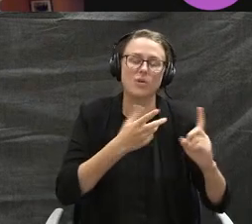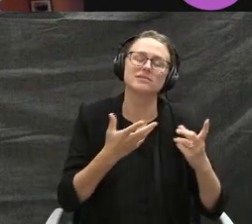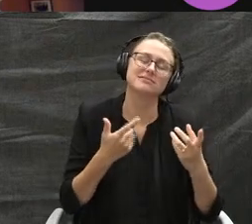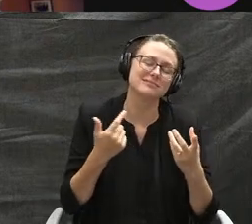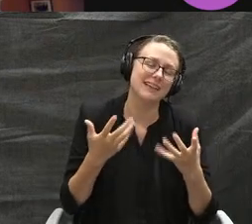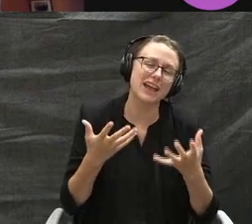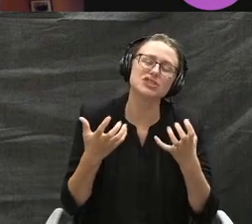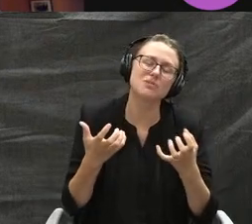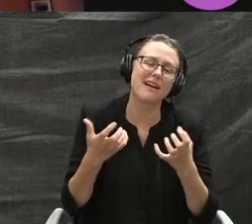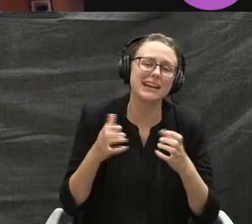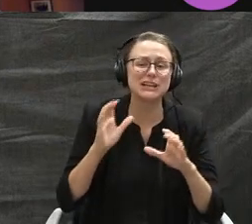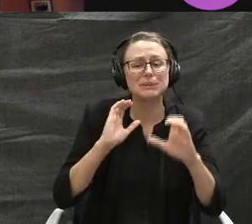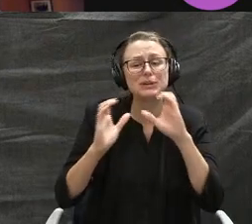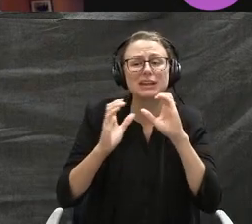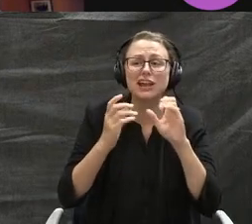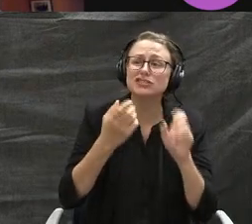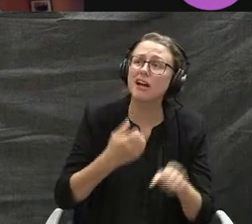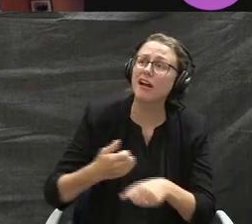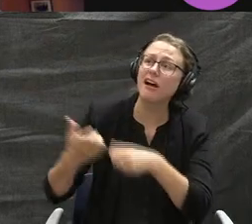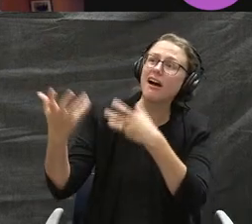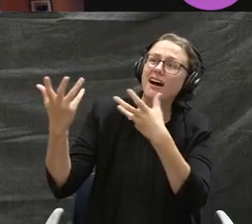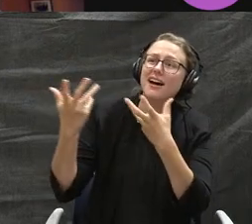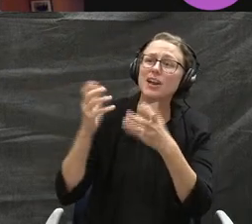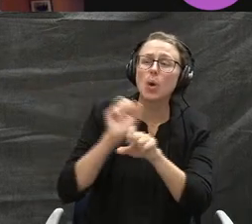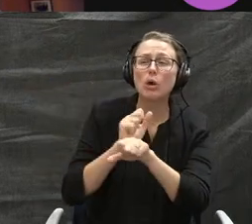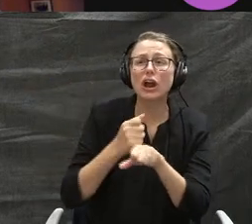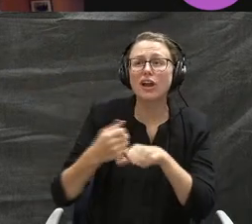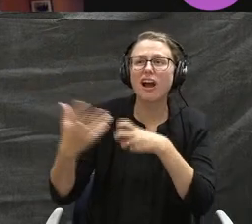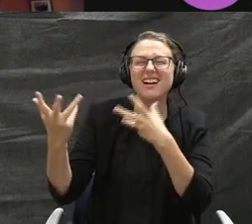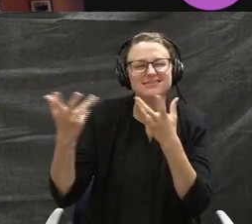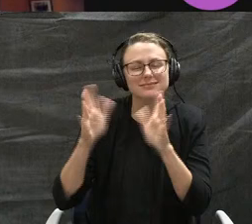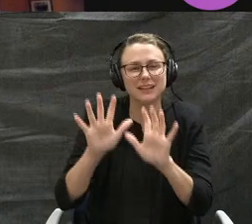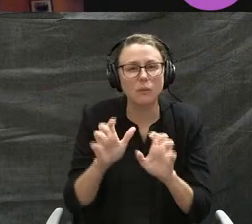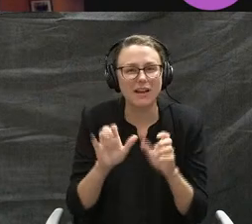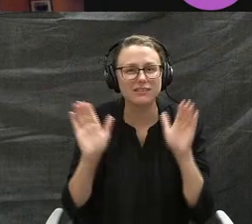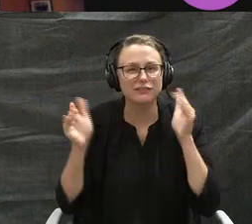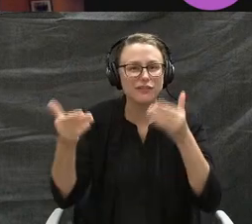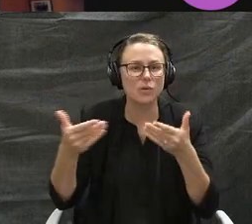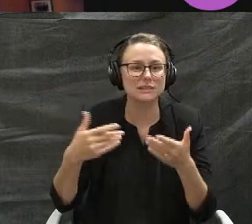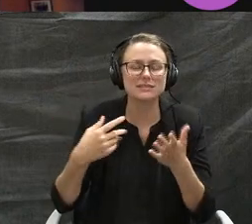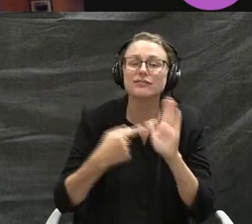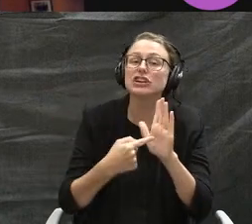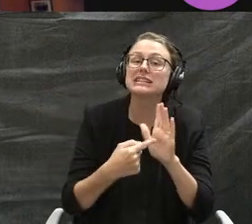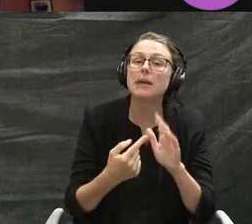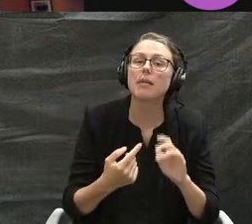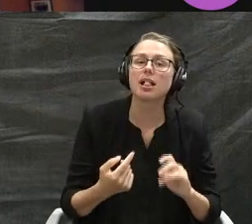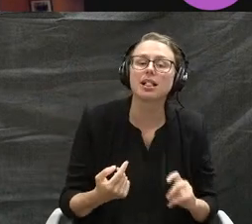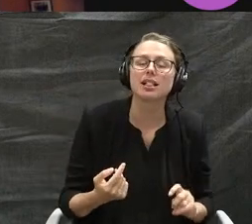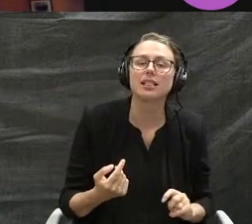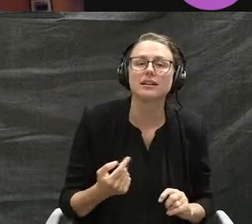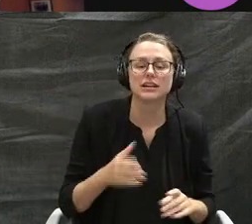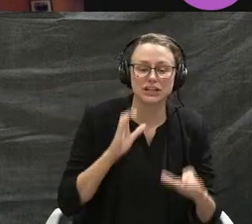just didn't want to not let go the work that we did on communication, and we're talking about, for example. Yeah, communication is very important